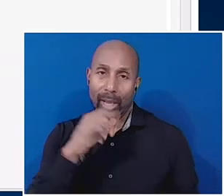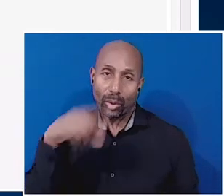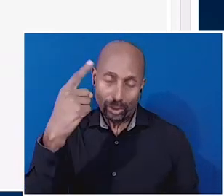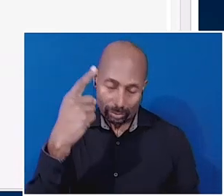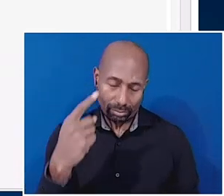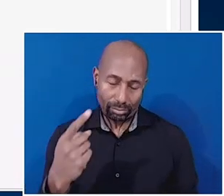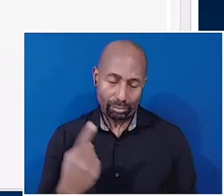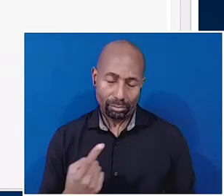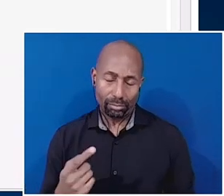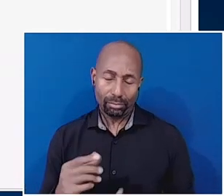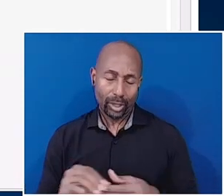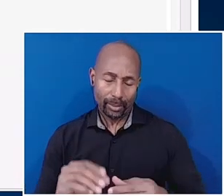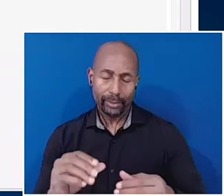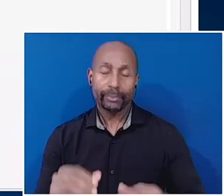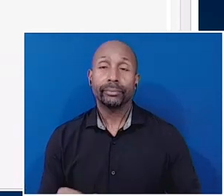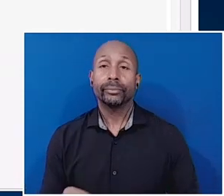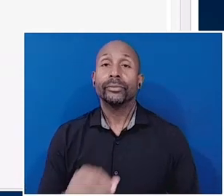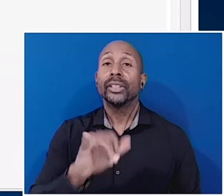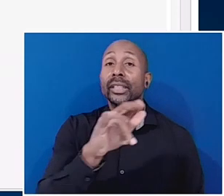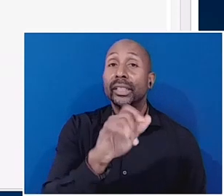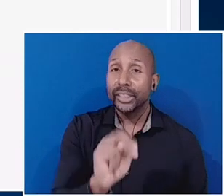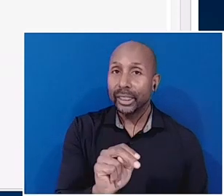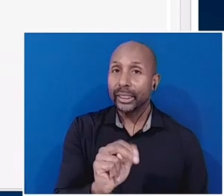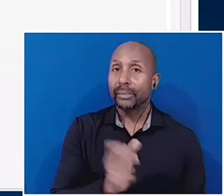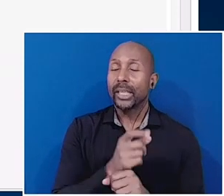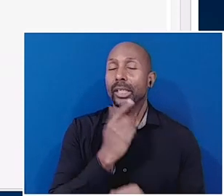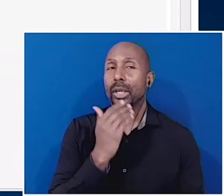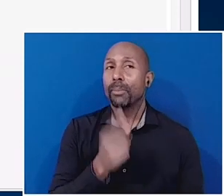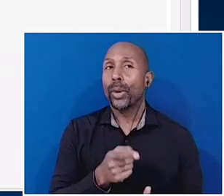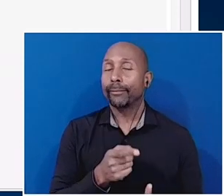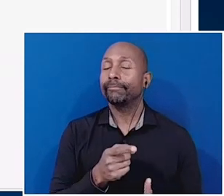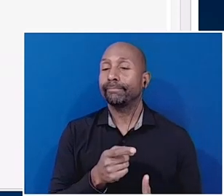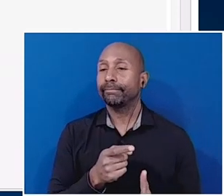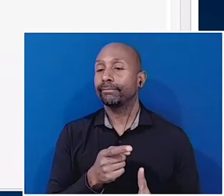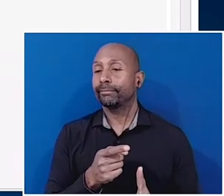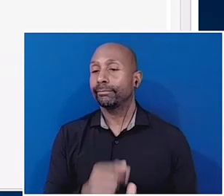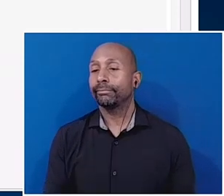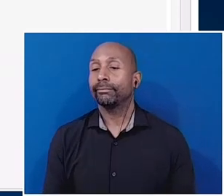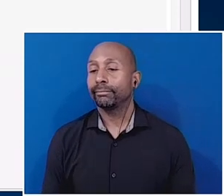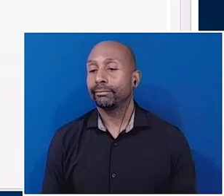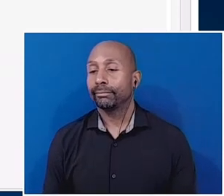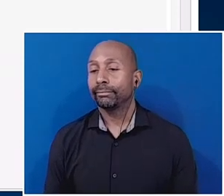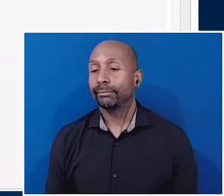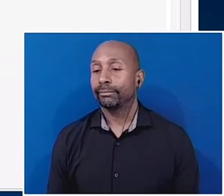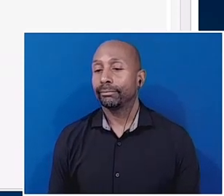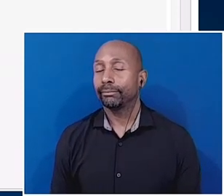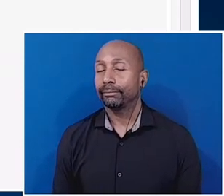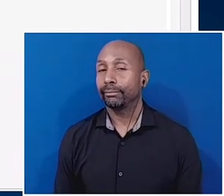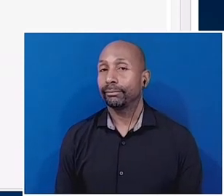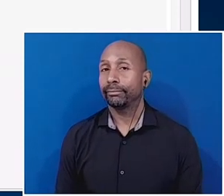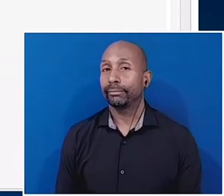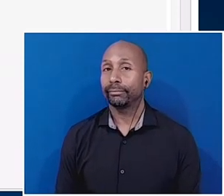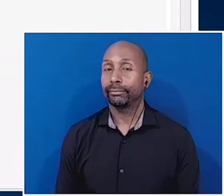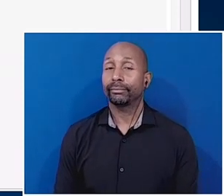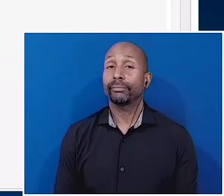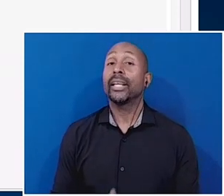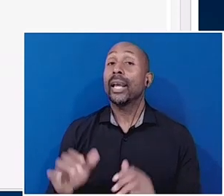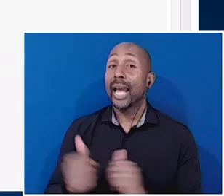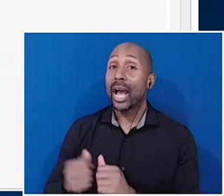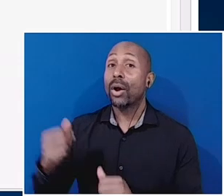Jillian makes a really good point. And I would explain it exactly the way Herman did. That it's the agency's